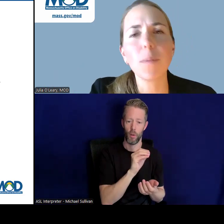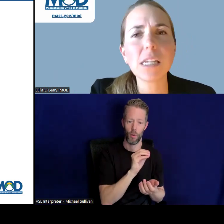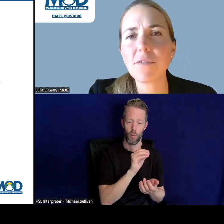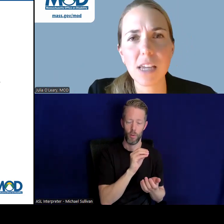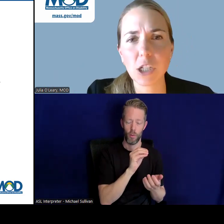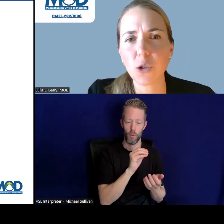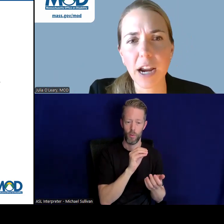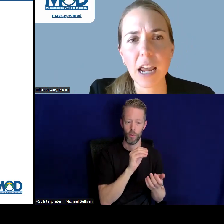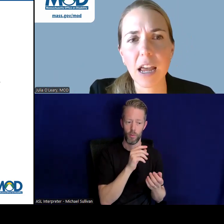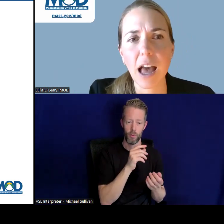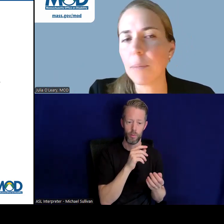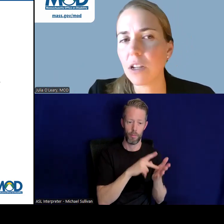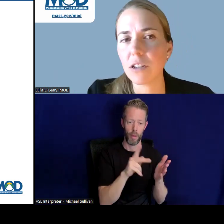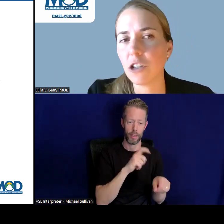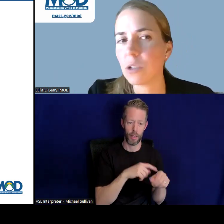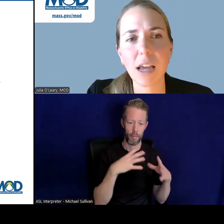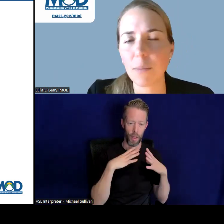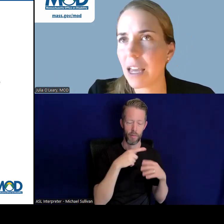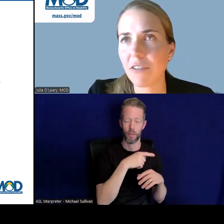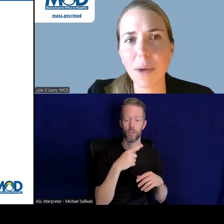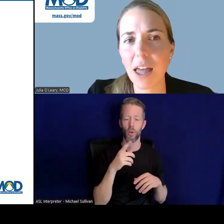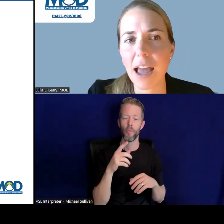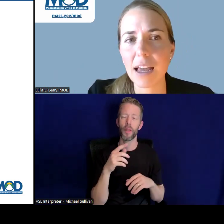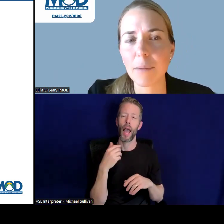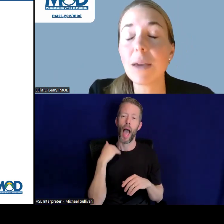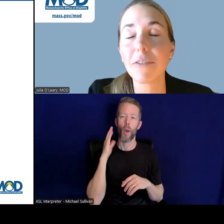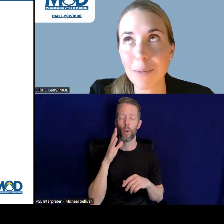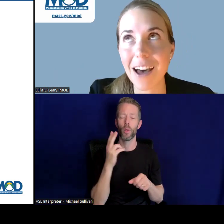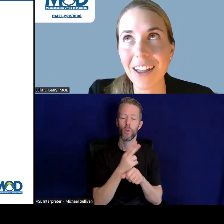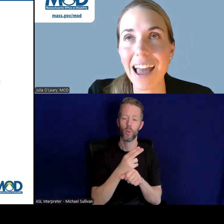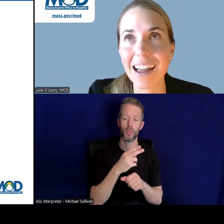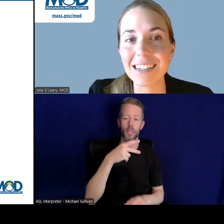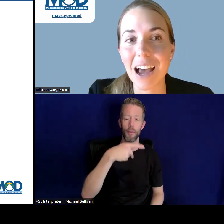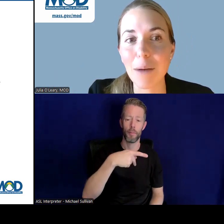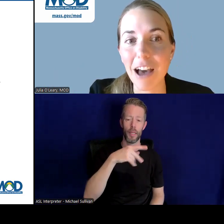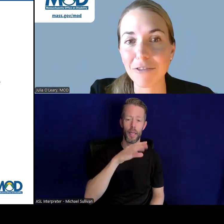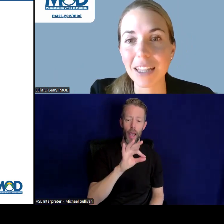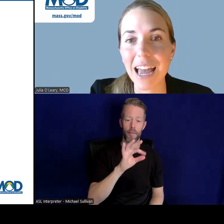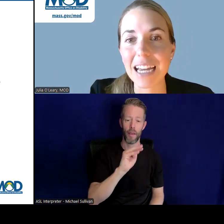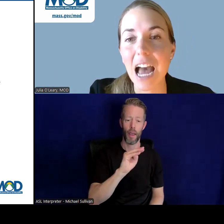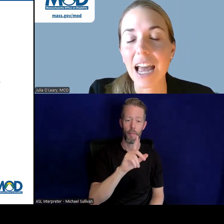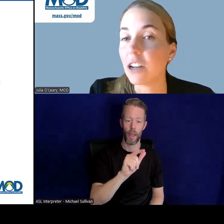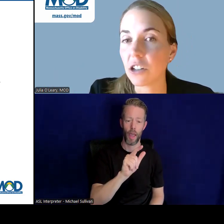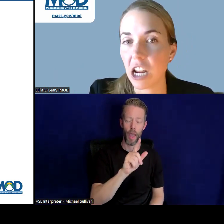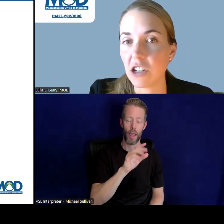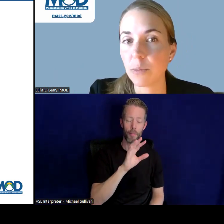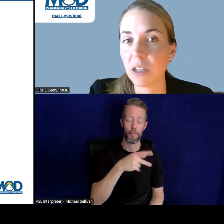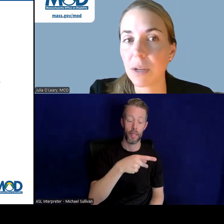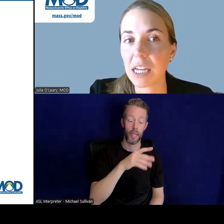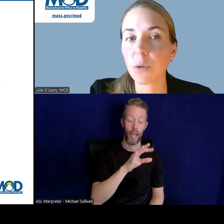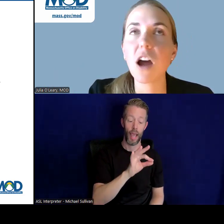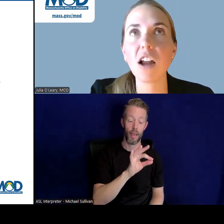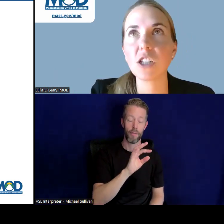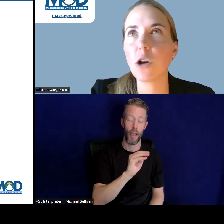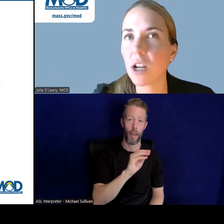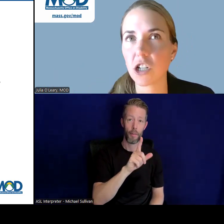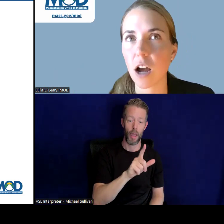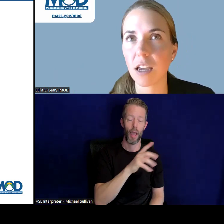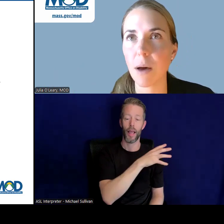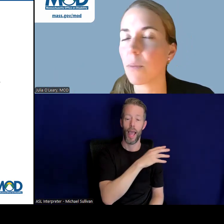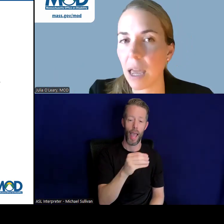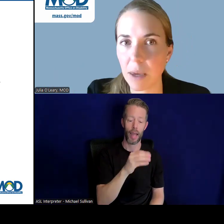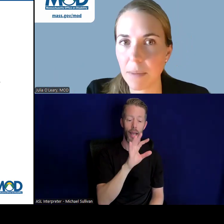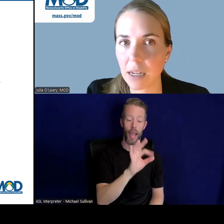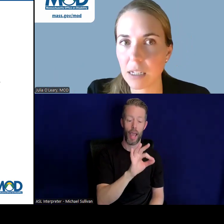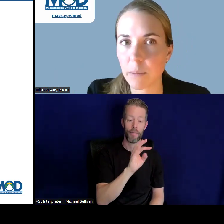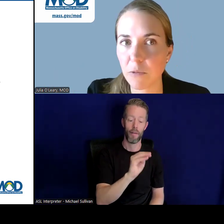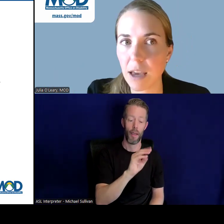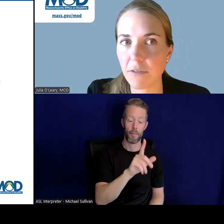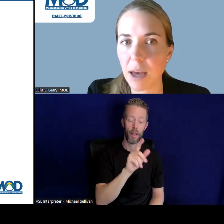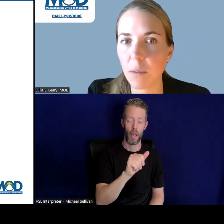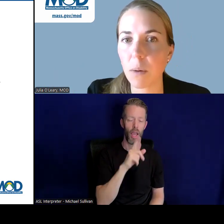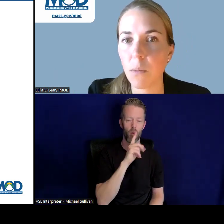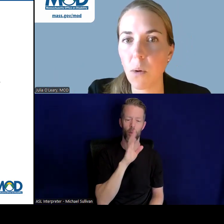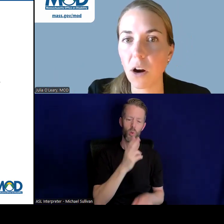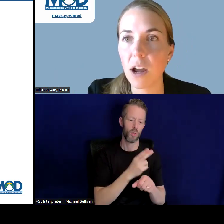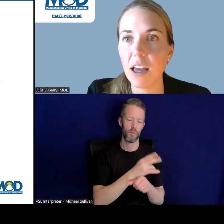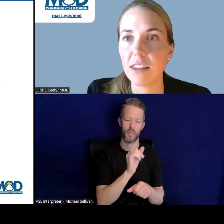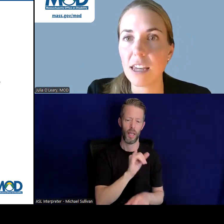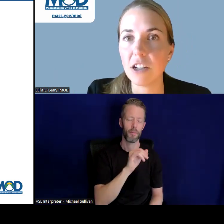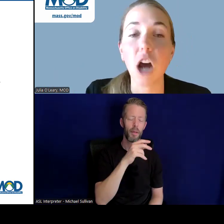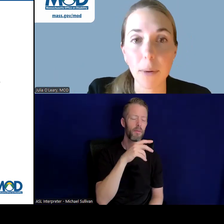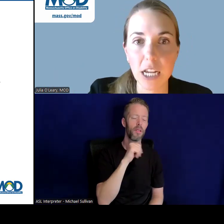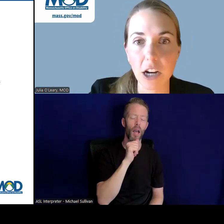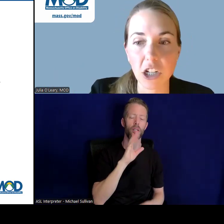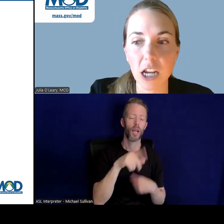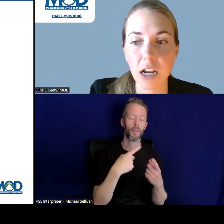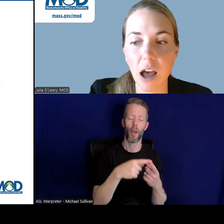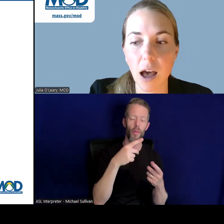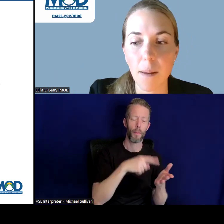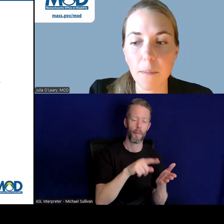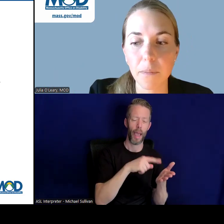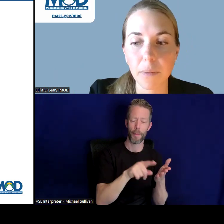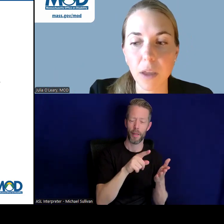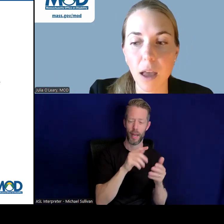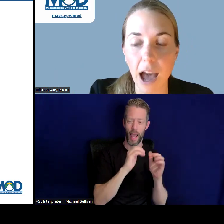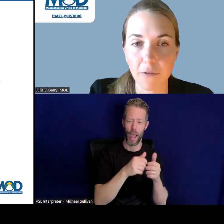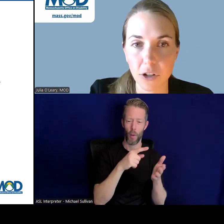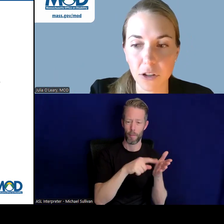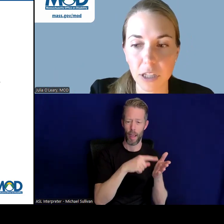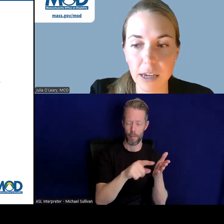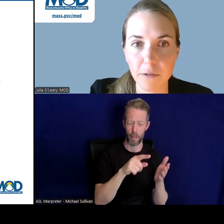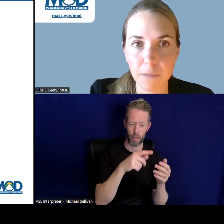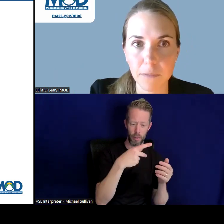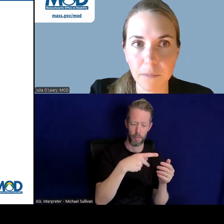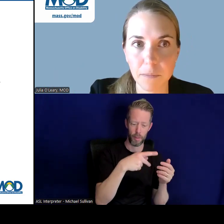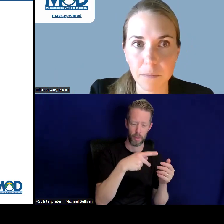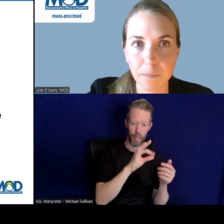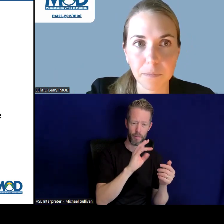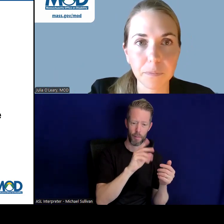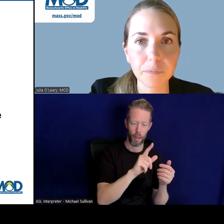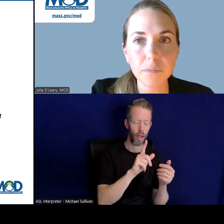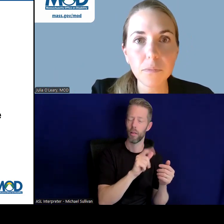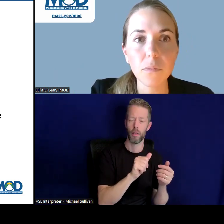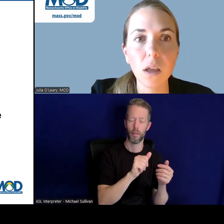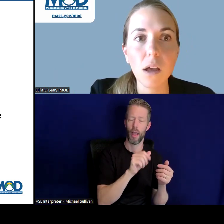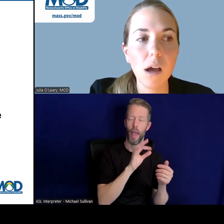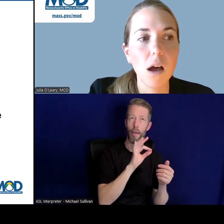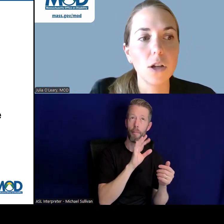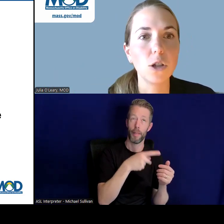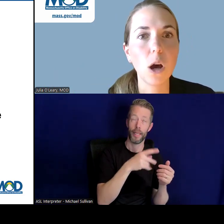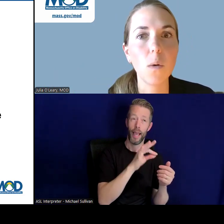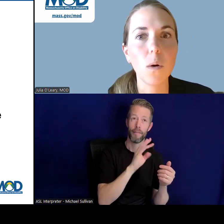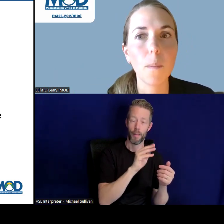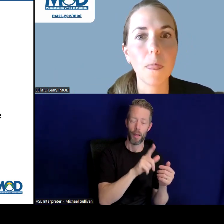And you know, for purposes of this training, I'm going to use PFML and FMLA interchangeably because we're not so much talking about the payment mechanism of PFML, but more the job protection after the leave.